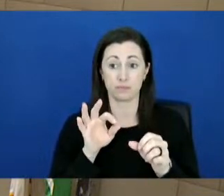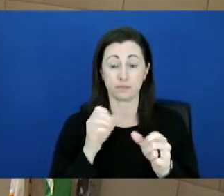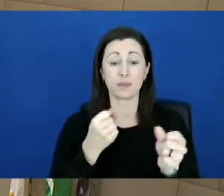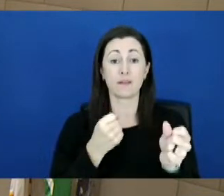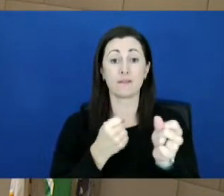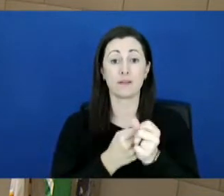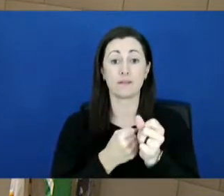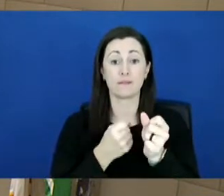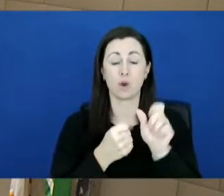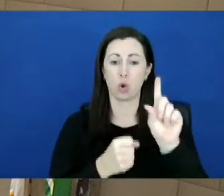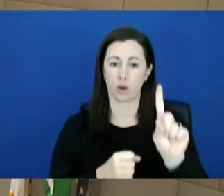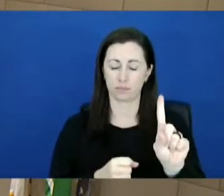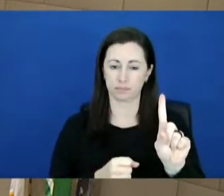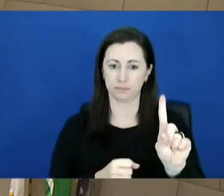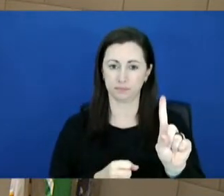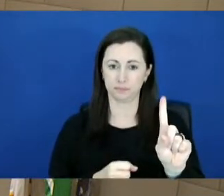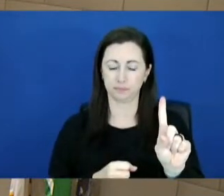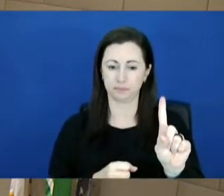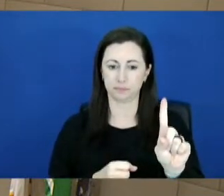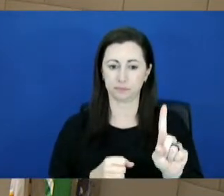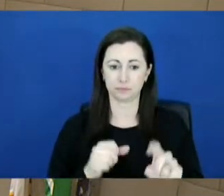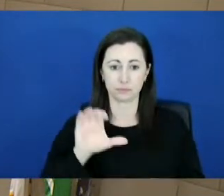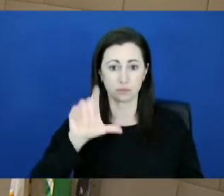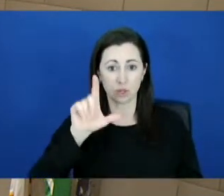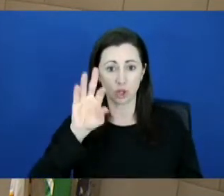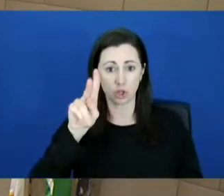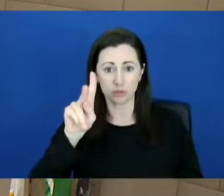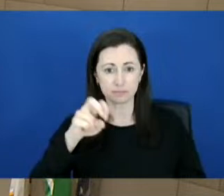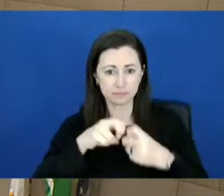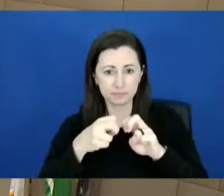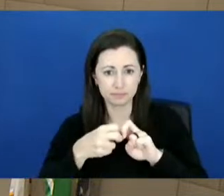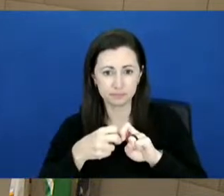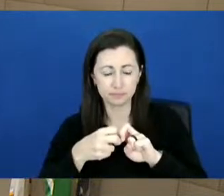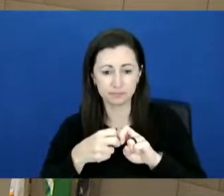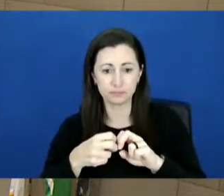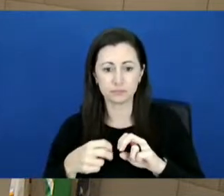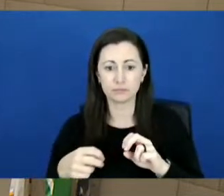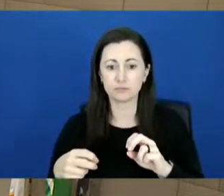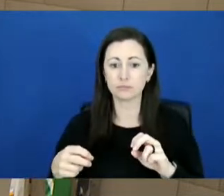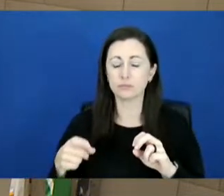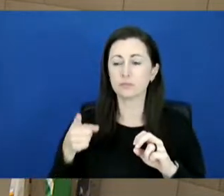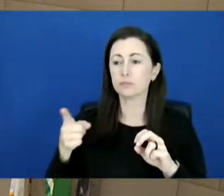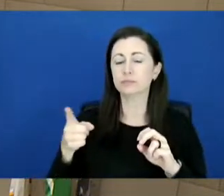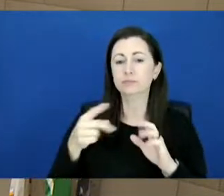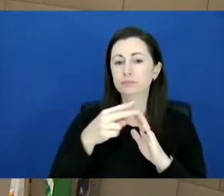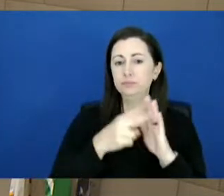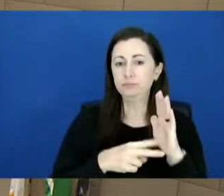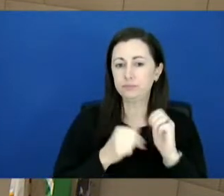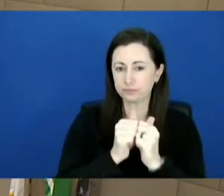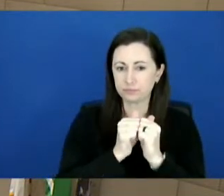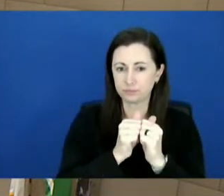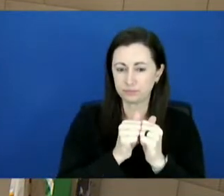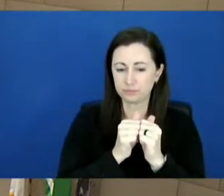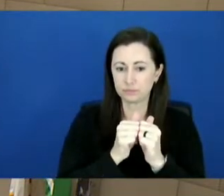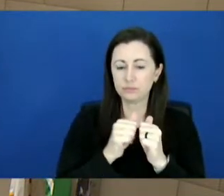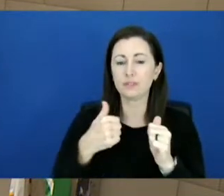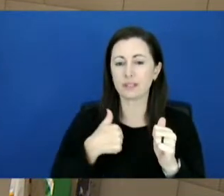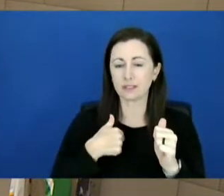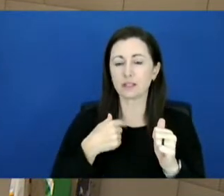HEARING NONE, ALL THOSE IN FAVOR, WELL, HOLD ON, MADAM